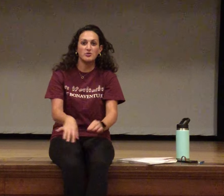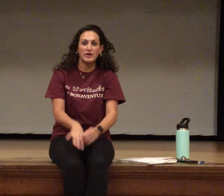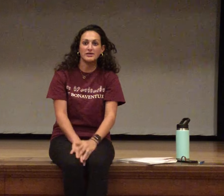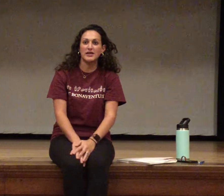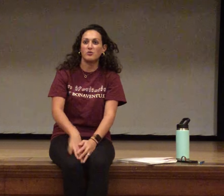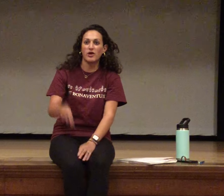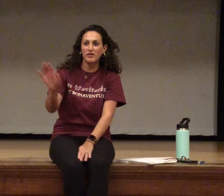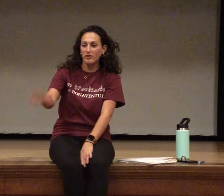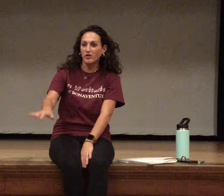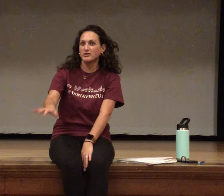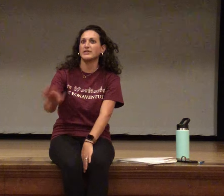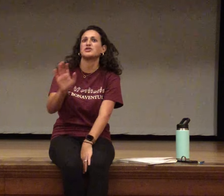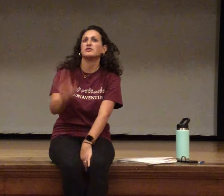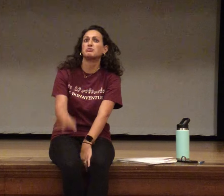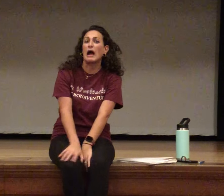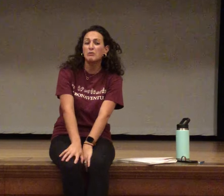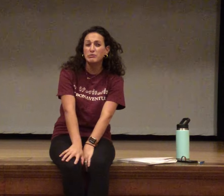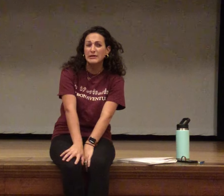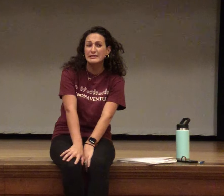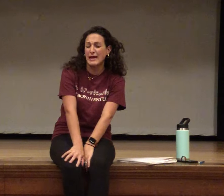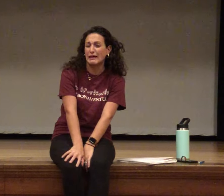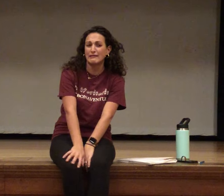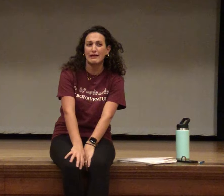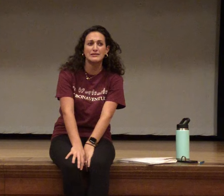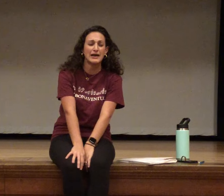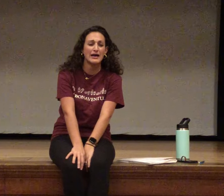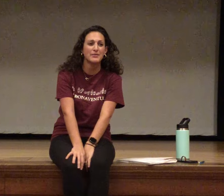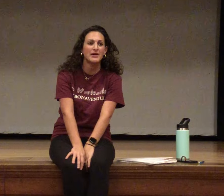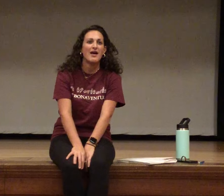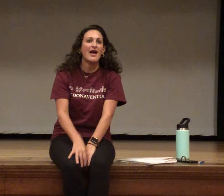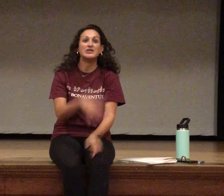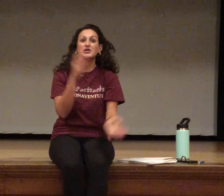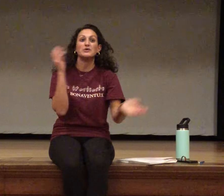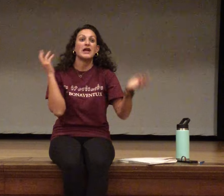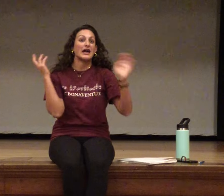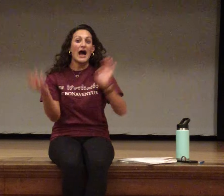for two weeks and one of the little girls there she was probably 10 at the time and she was like